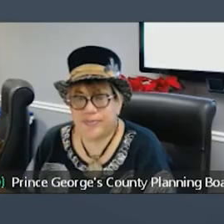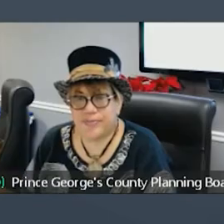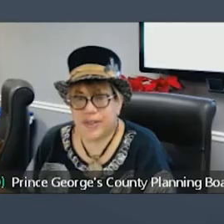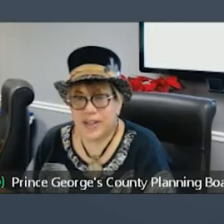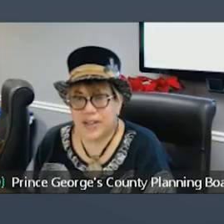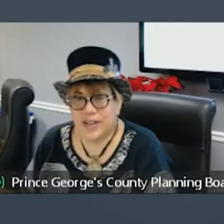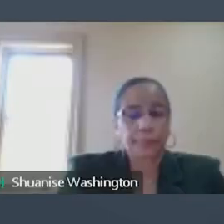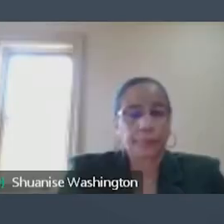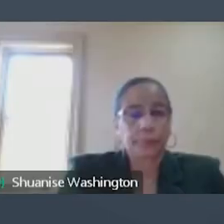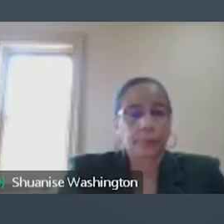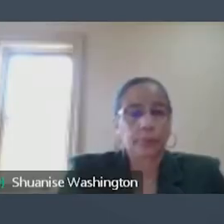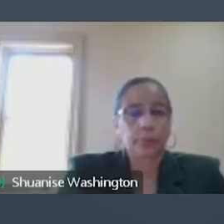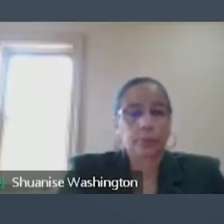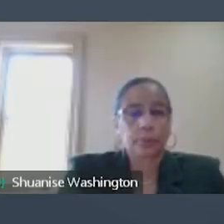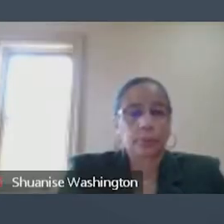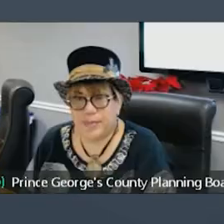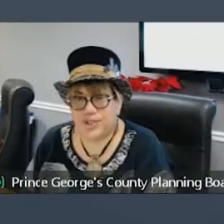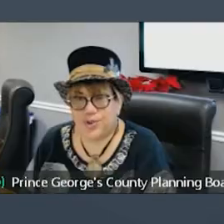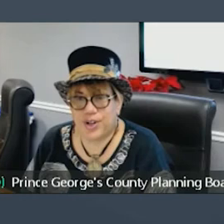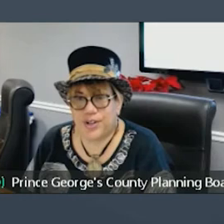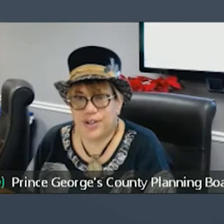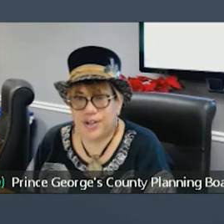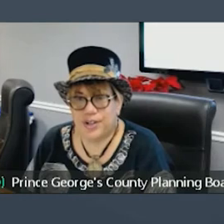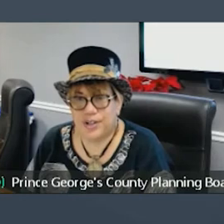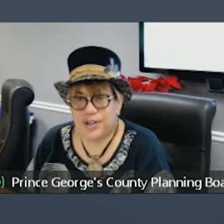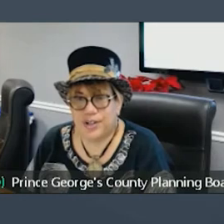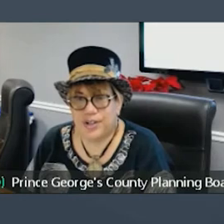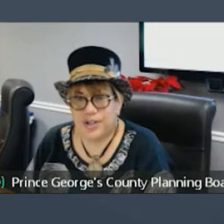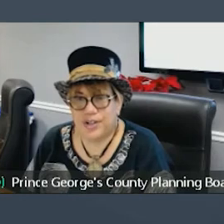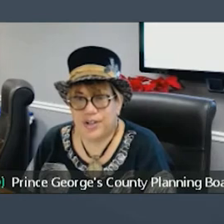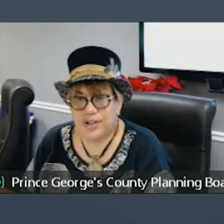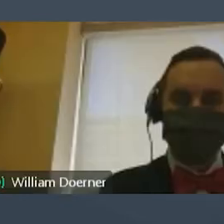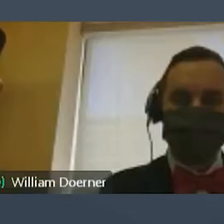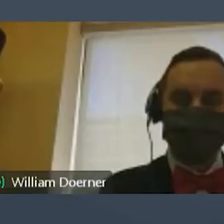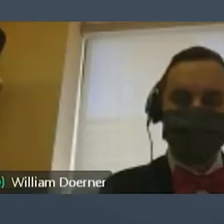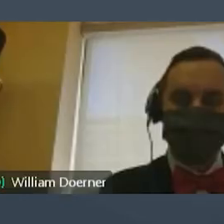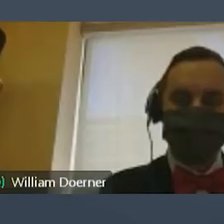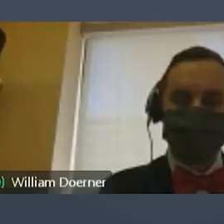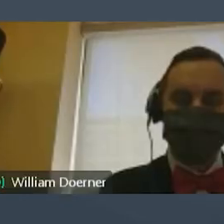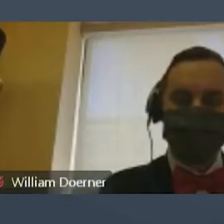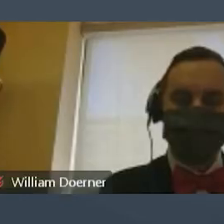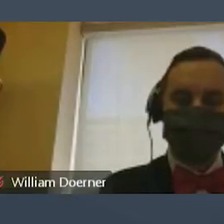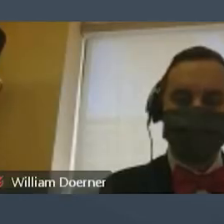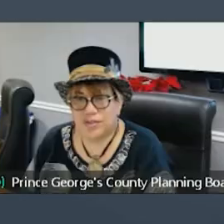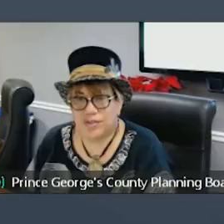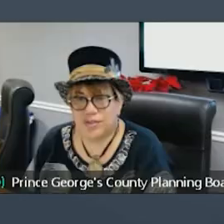No questions. Commissioner Doerner. No questions. Commissioner Geraldo.